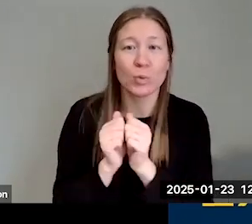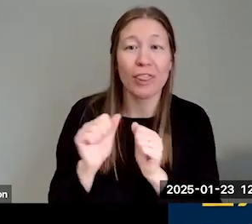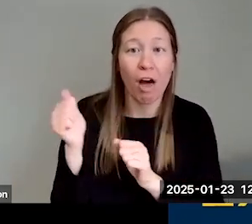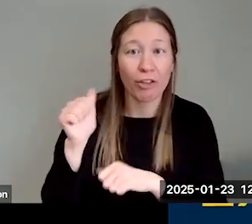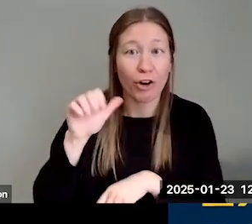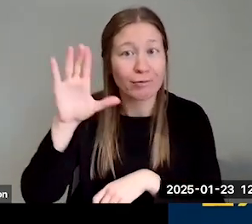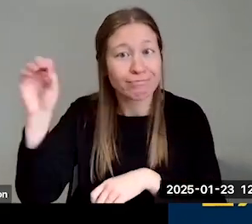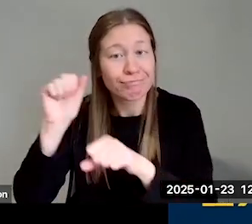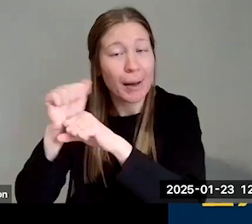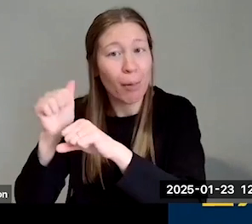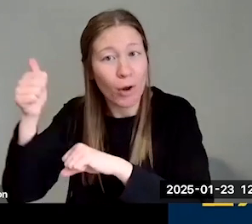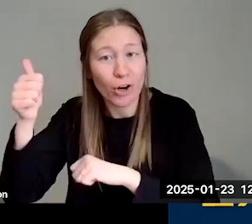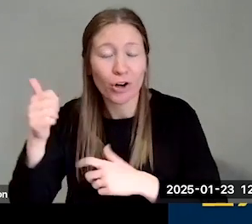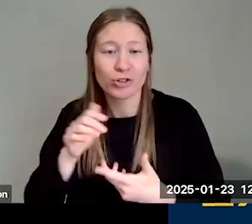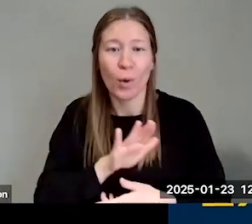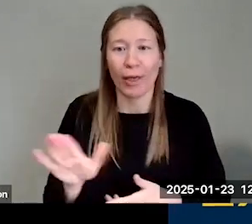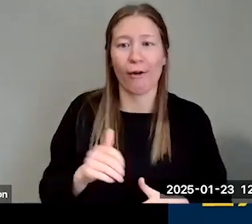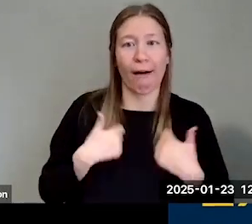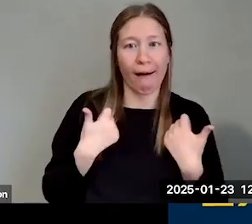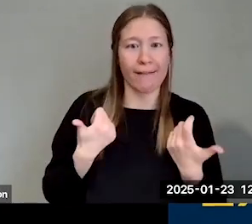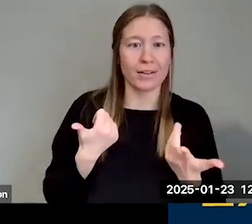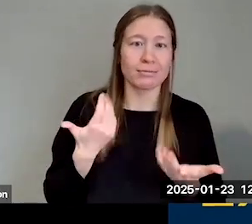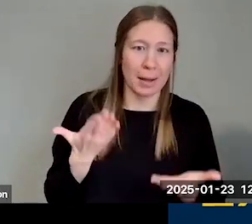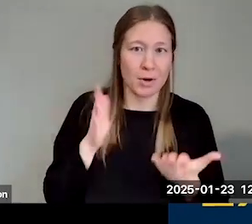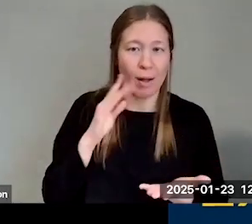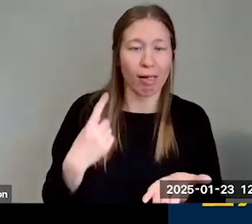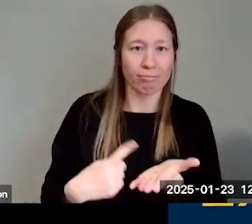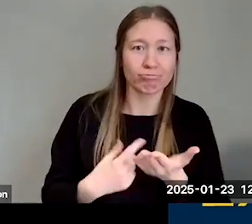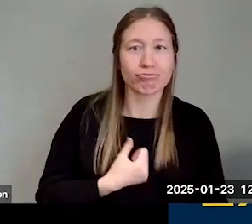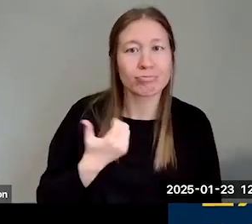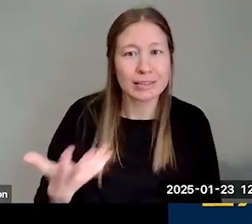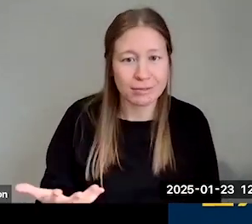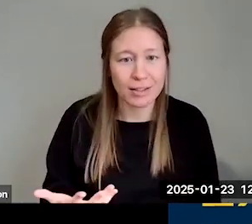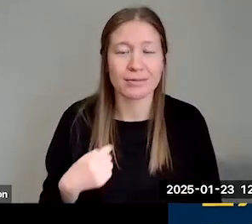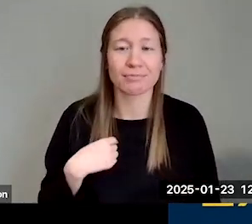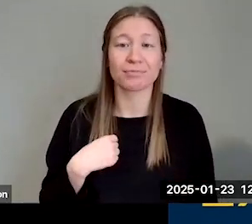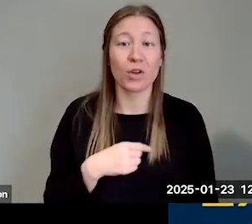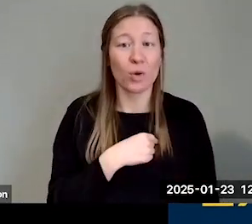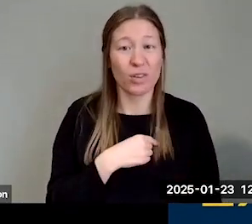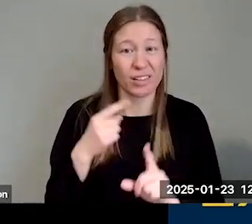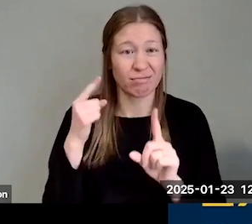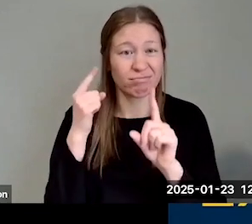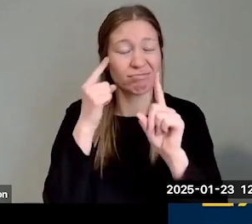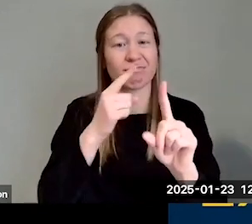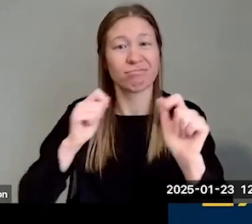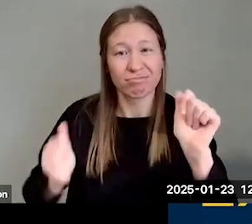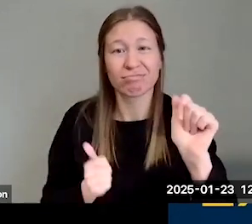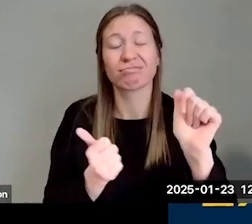or just in their own lived experience. And of course while we strive to ensure that when we are providing accommodations